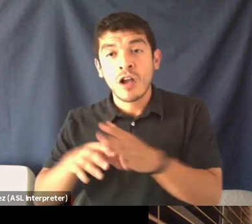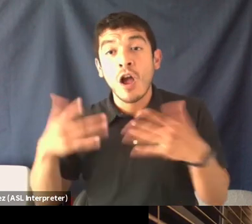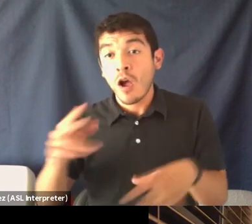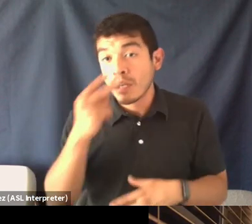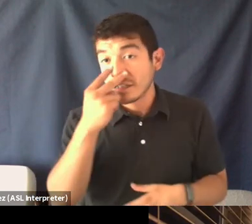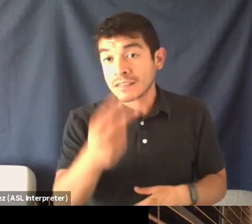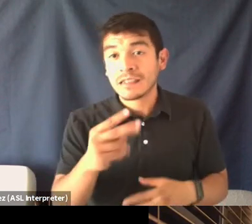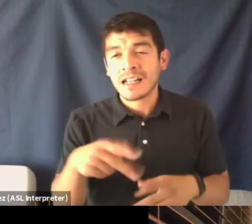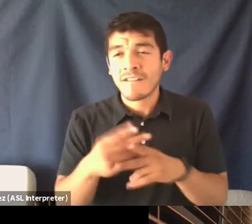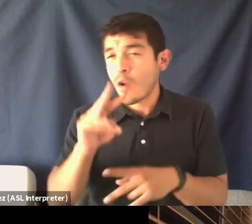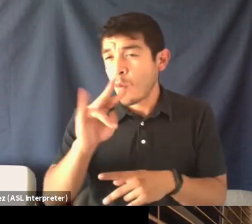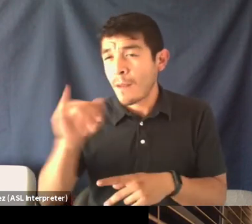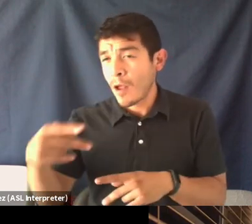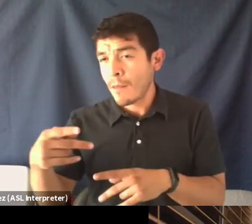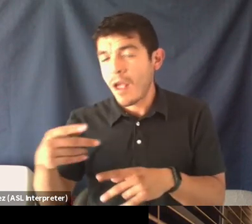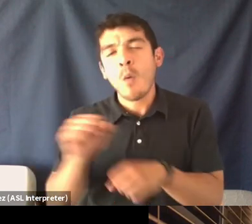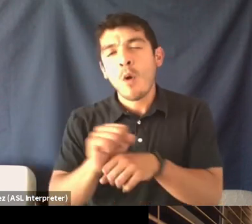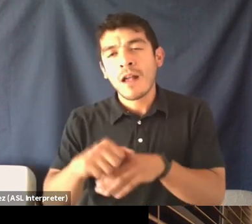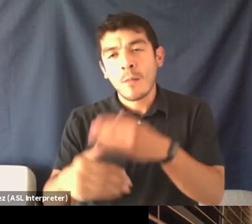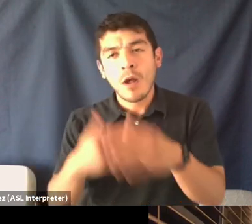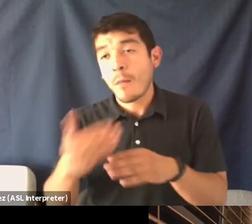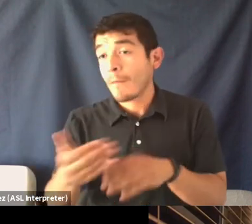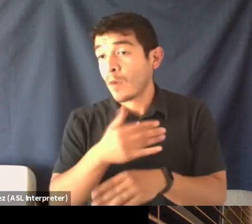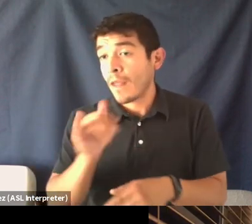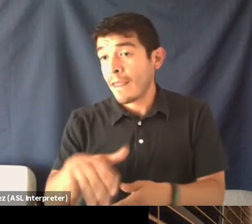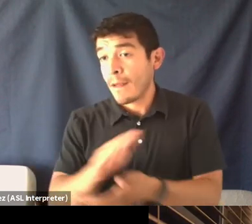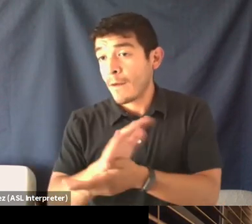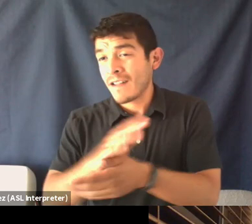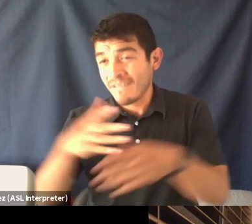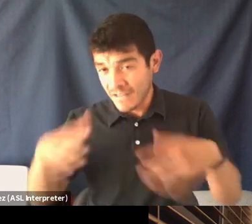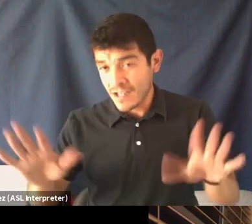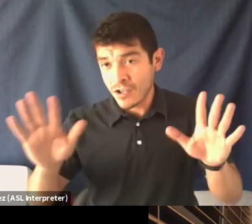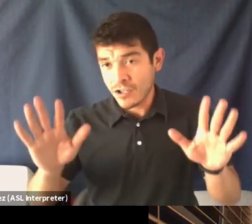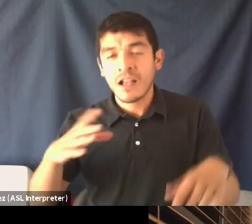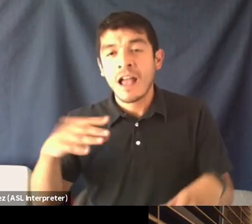kind of a work in progress before the film was finished and they've always been extremely supportive.